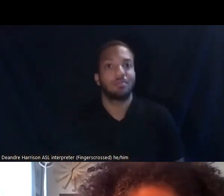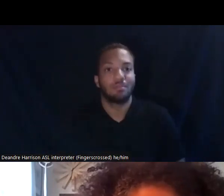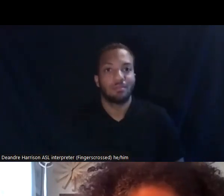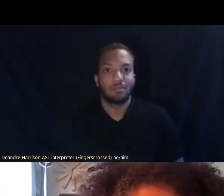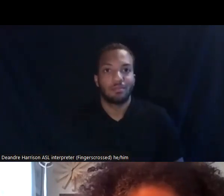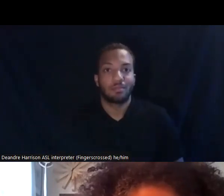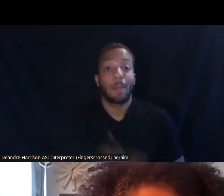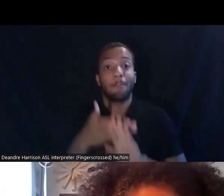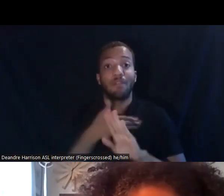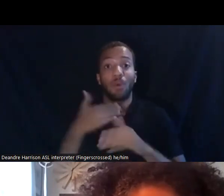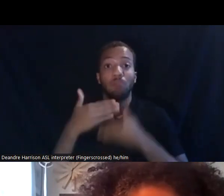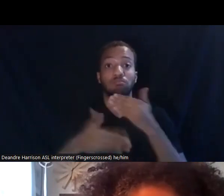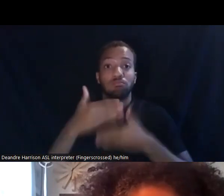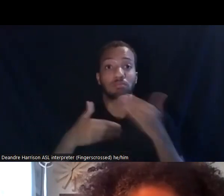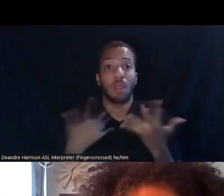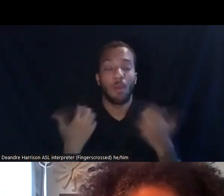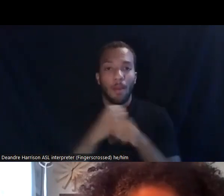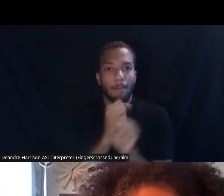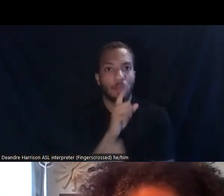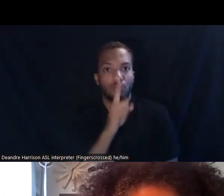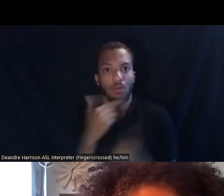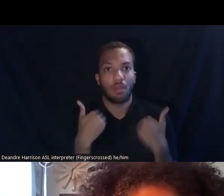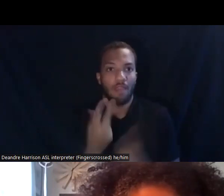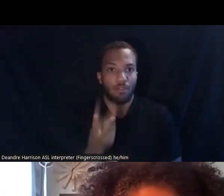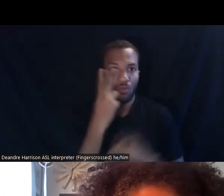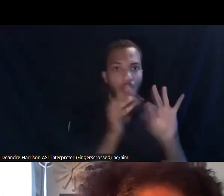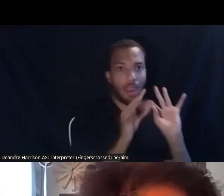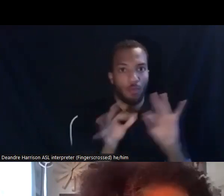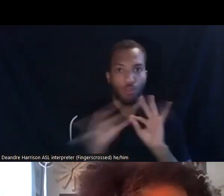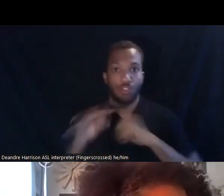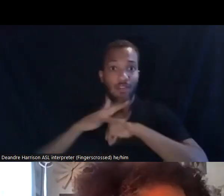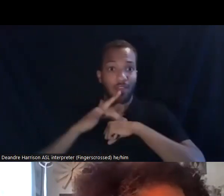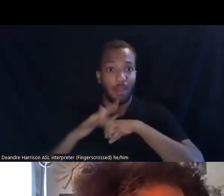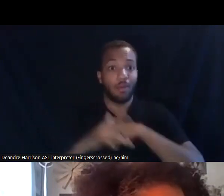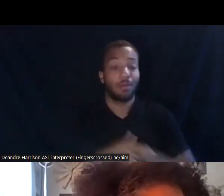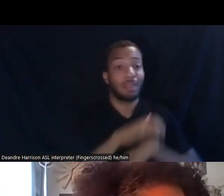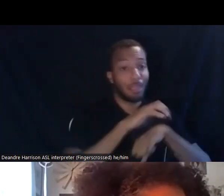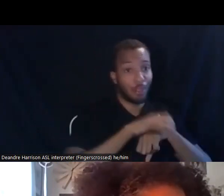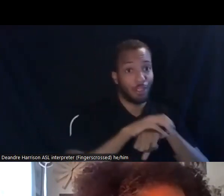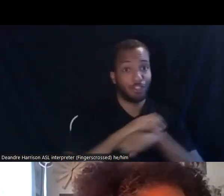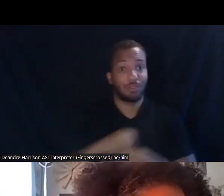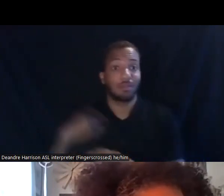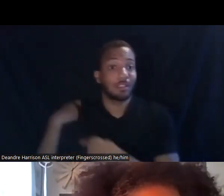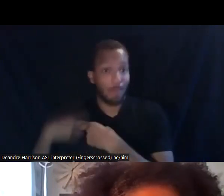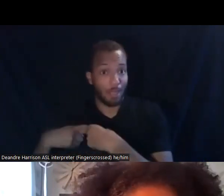I do wanna make sure folks are aware that we have two languages available today, English and Spanish, to make sure we hear each other.